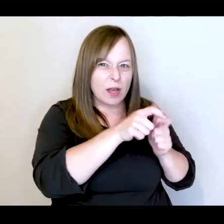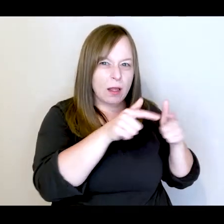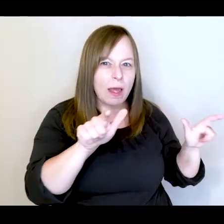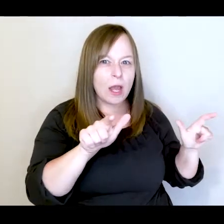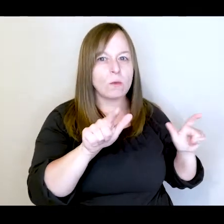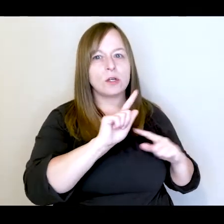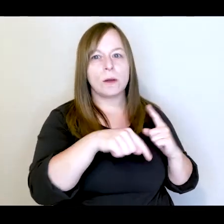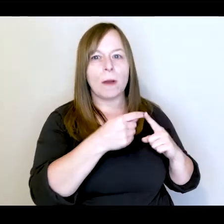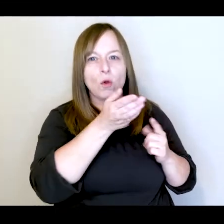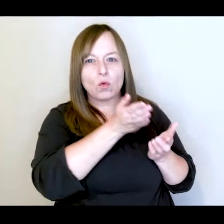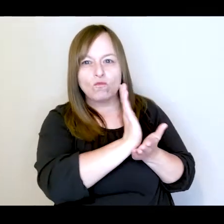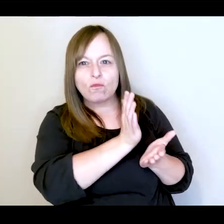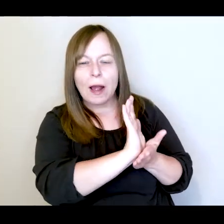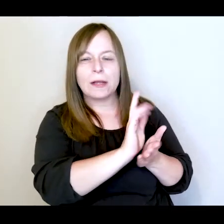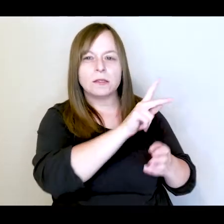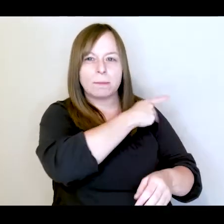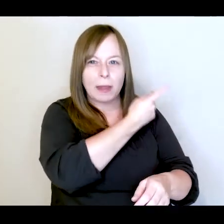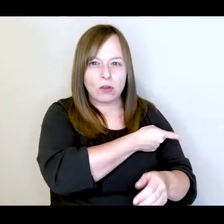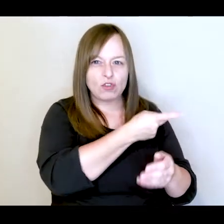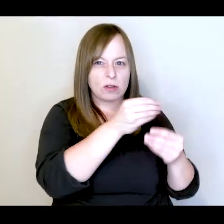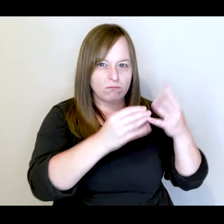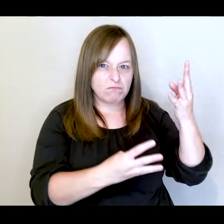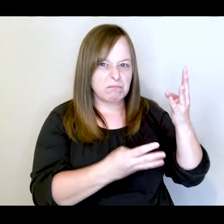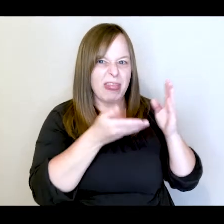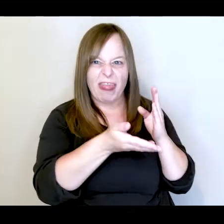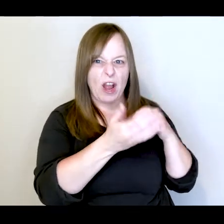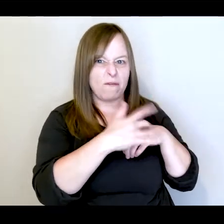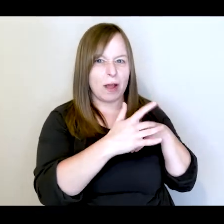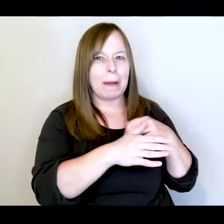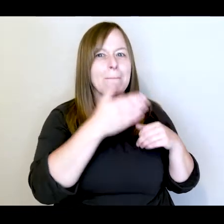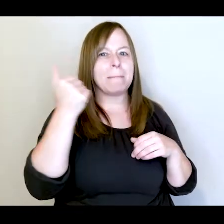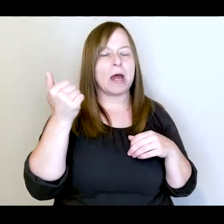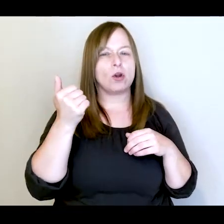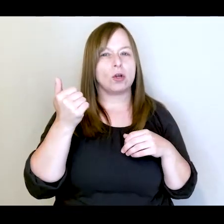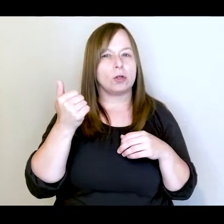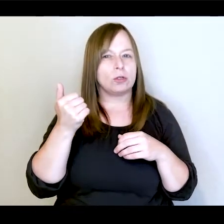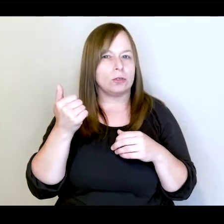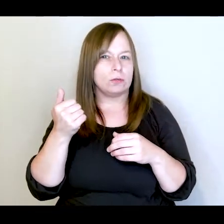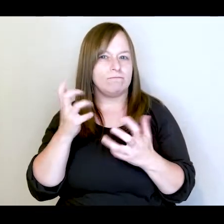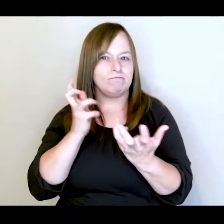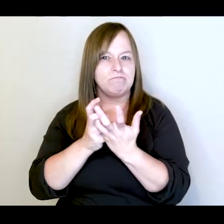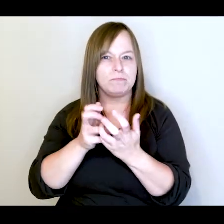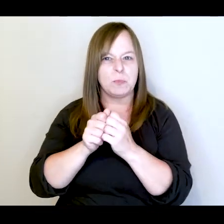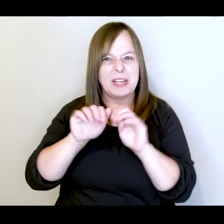language about what a patient's rights are. A better tool I think for